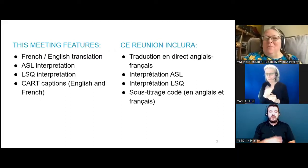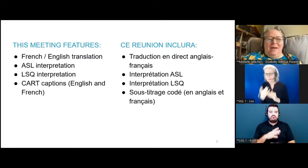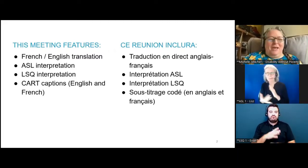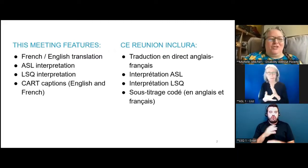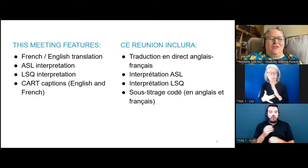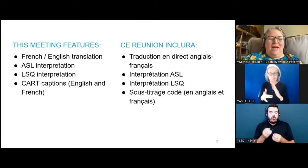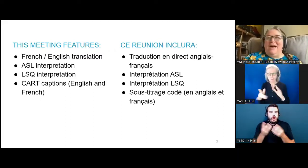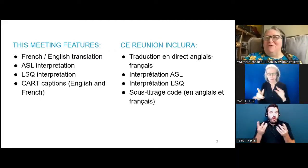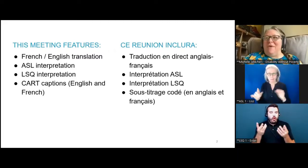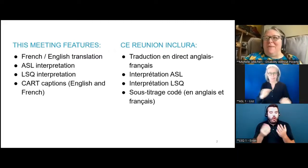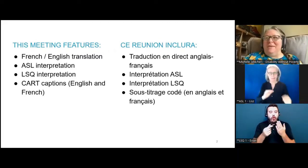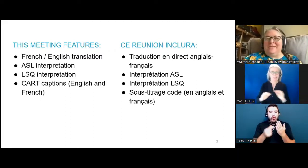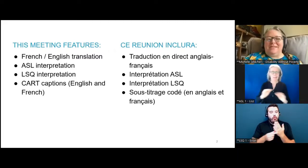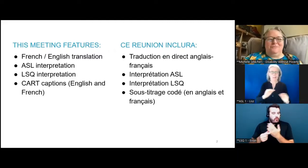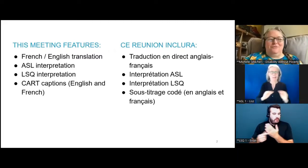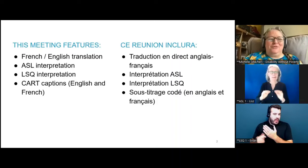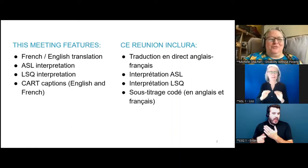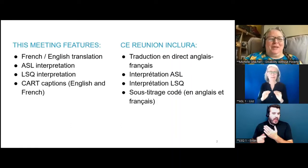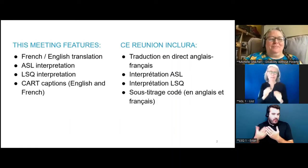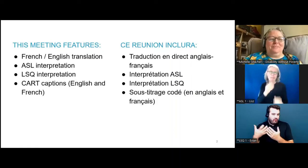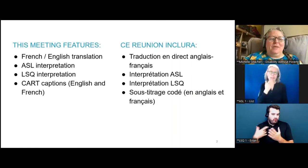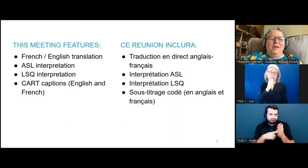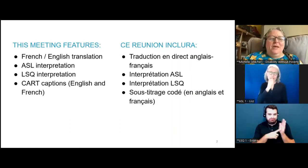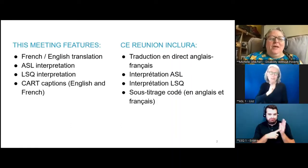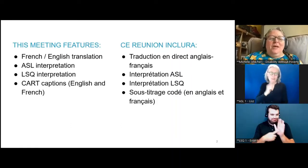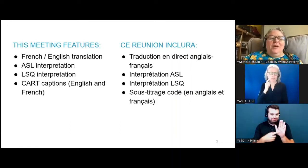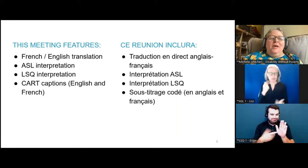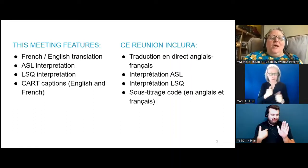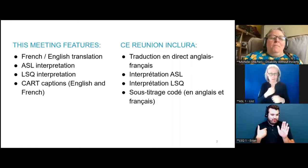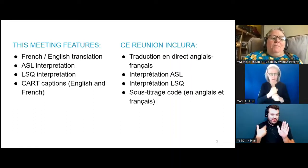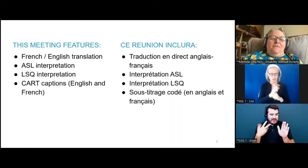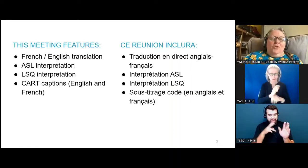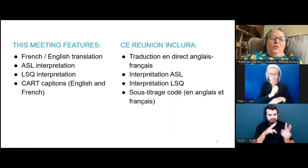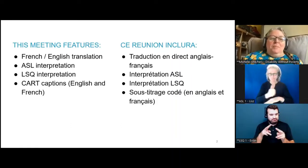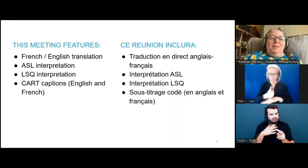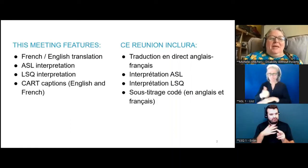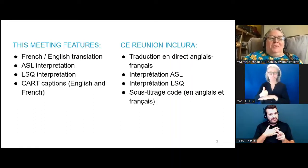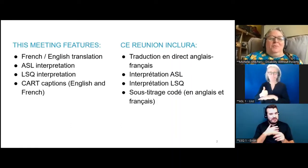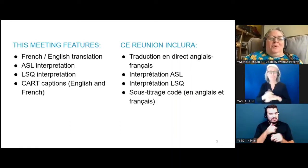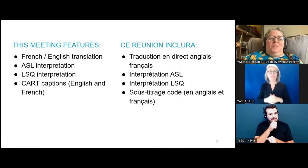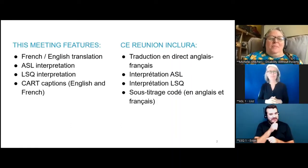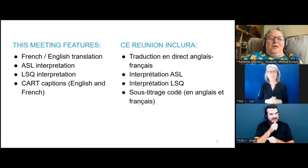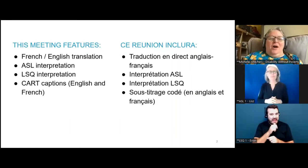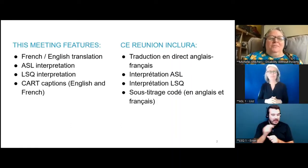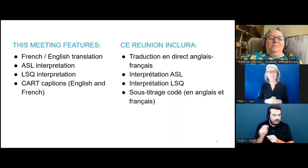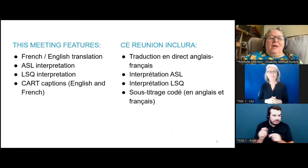WHILE I MAKE SURE I HAVE TO RIGHT PIECES IN FRONT OF ME. BEFORE WE BEGIN WITH THE WEBINAR,